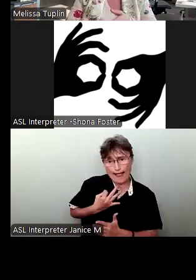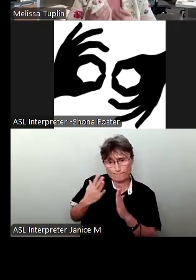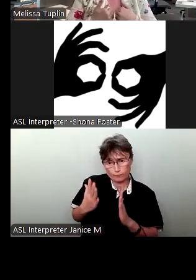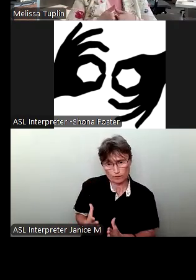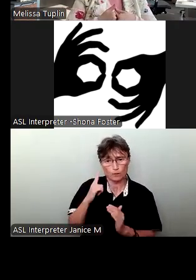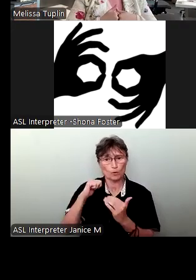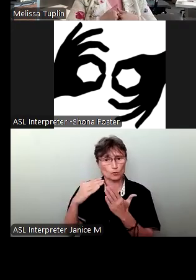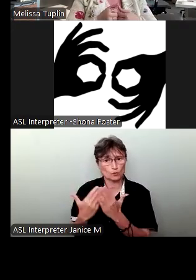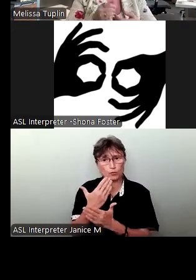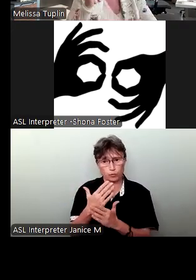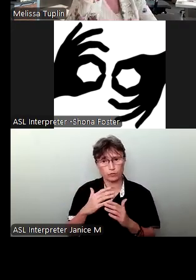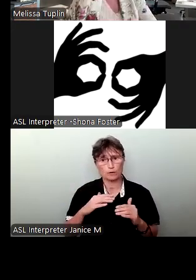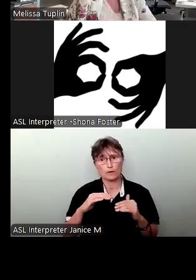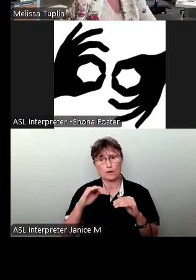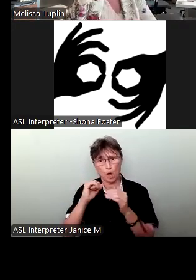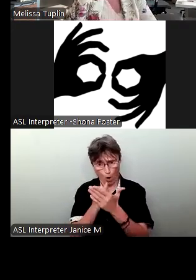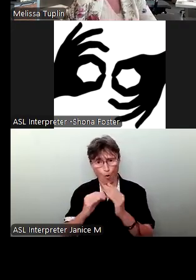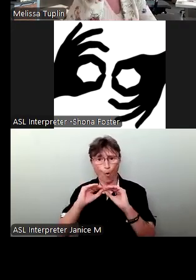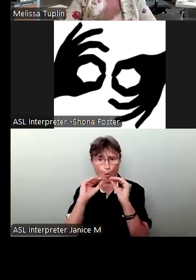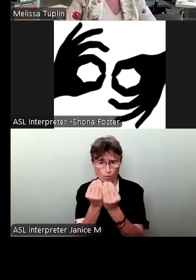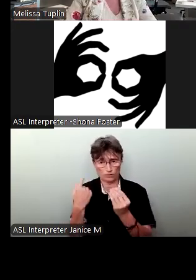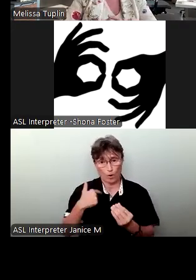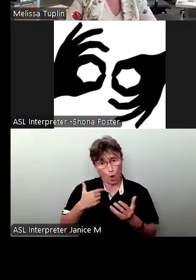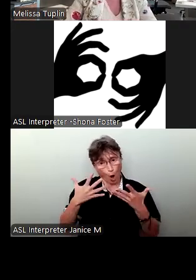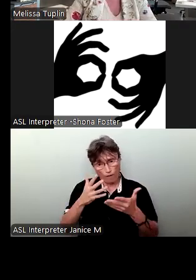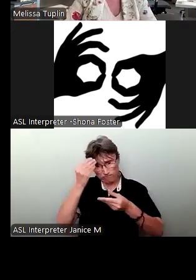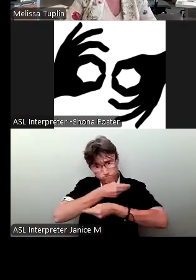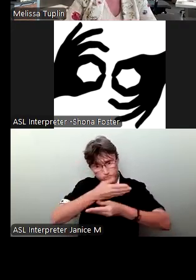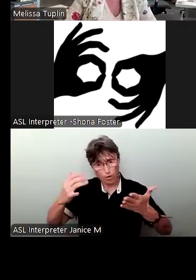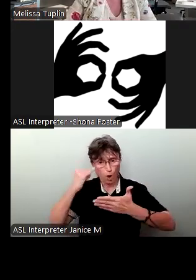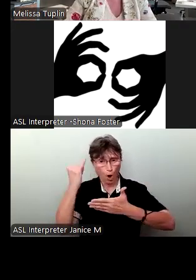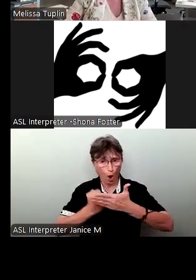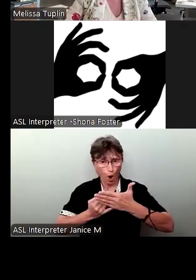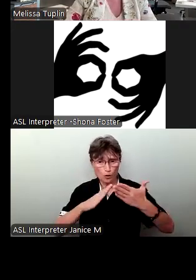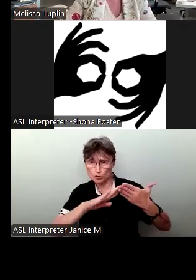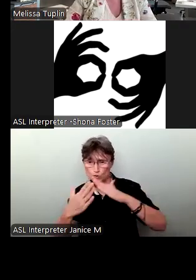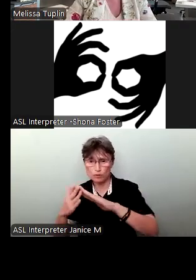earlier this year, we indicated to the sector that new applicants would be eligible to apply